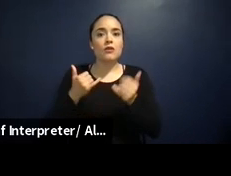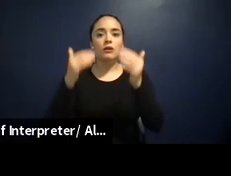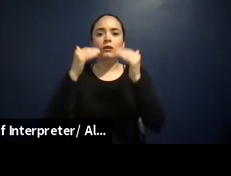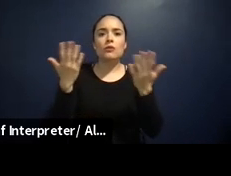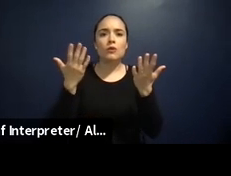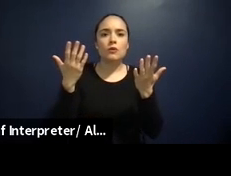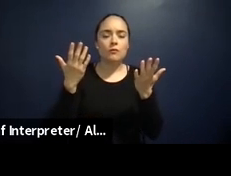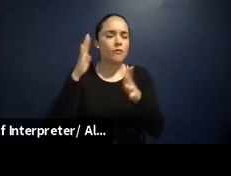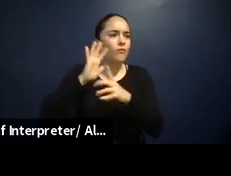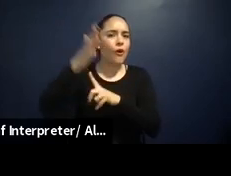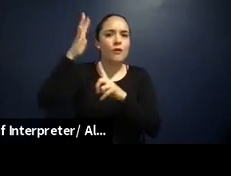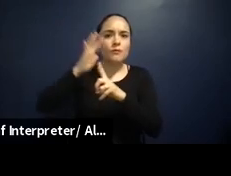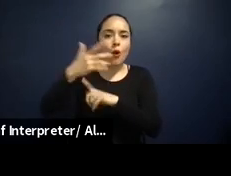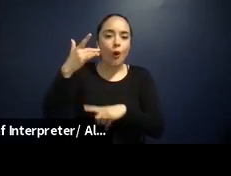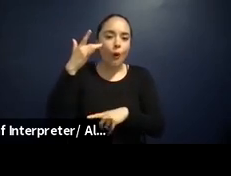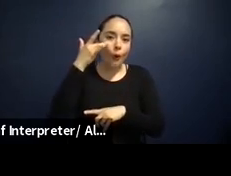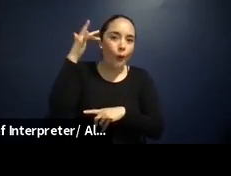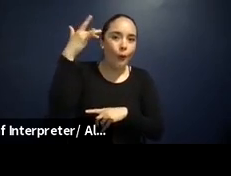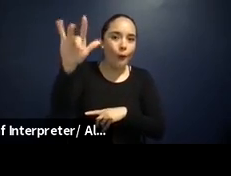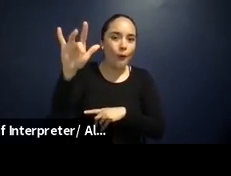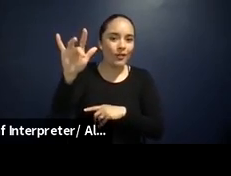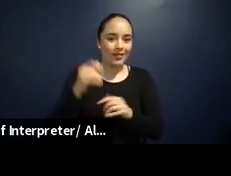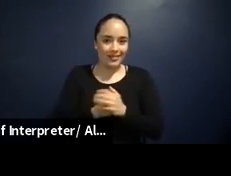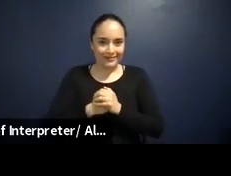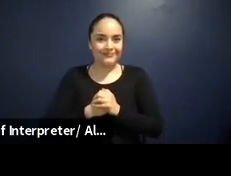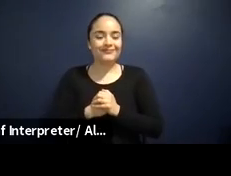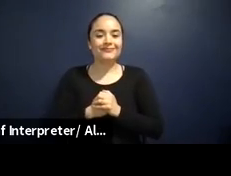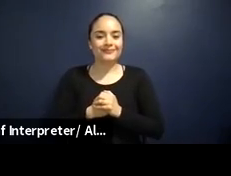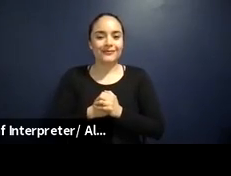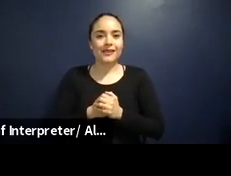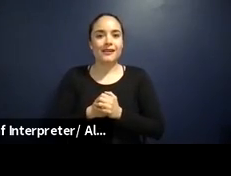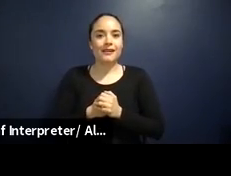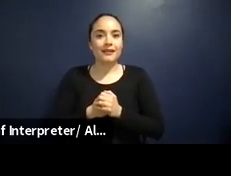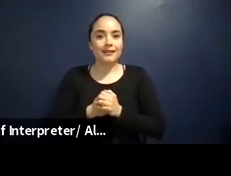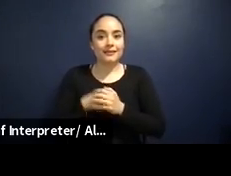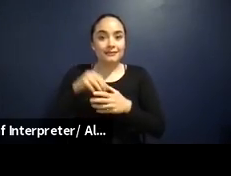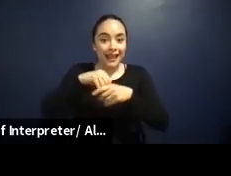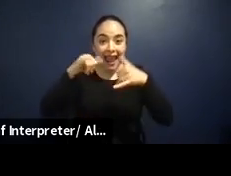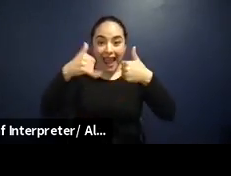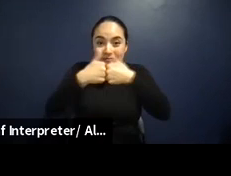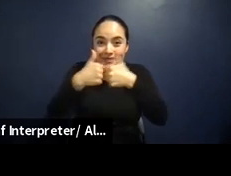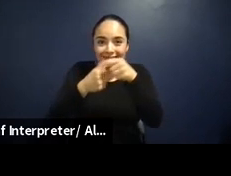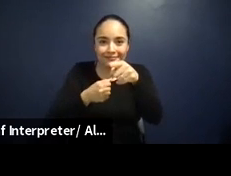real quick, I just wanted to show in Minecraft, we can find this gold ore, and if I stick it